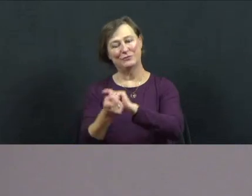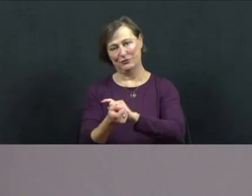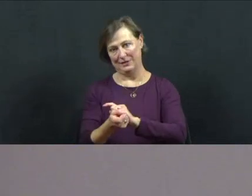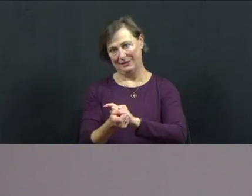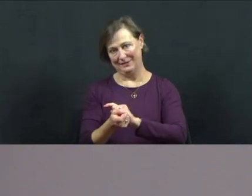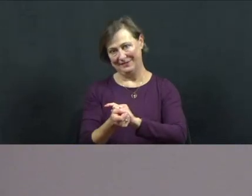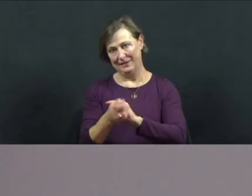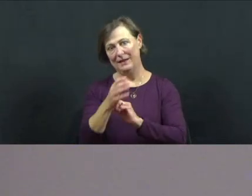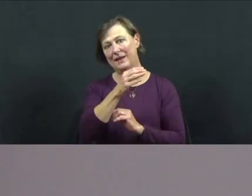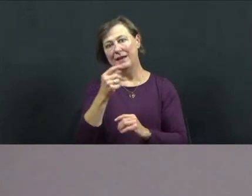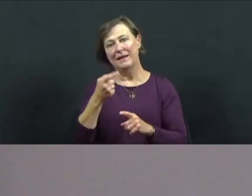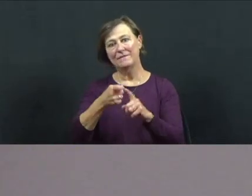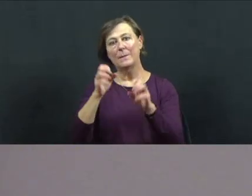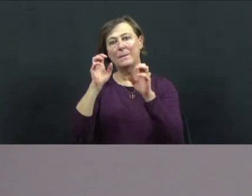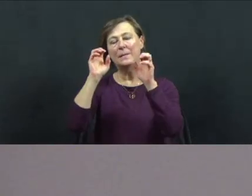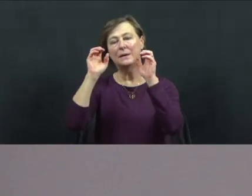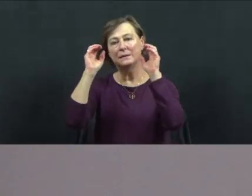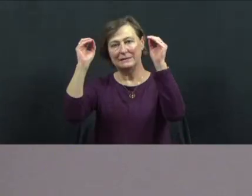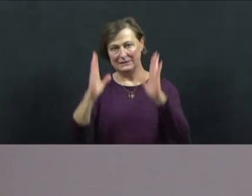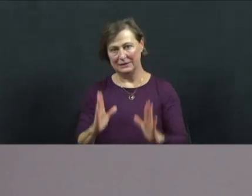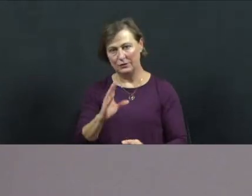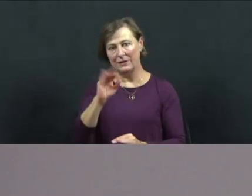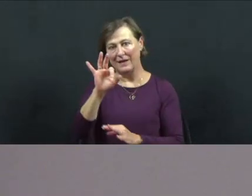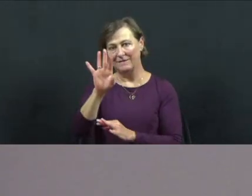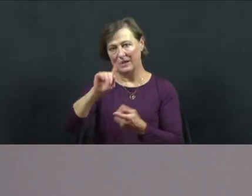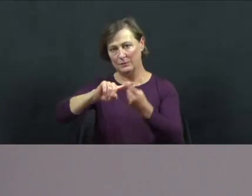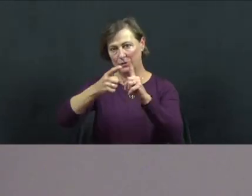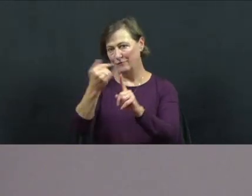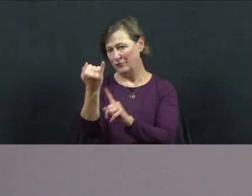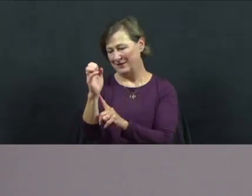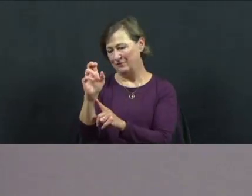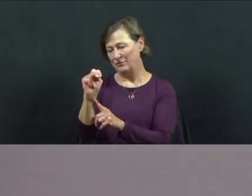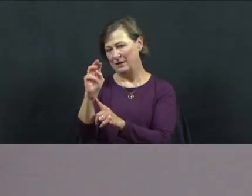And from educator and Facebook friend Jen Myers,